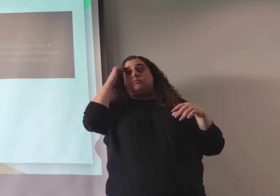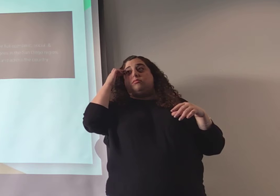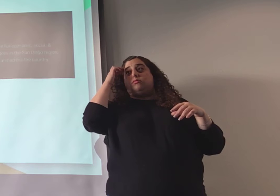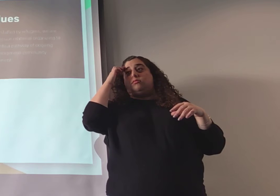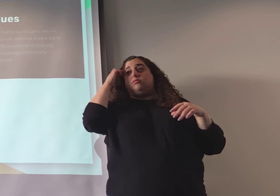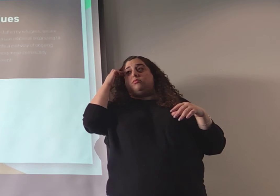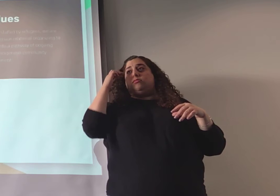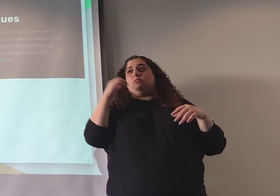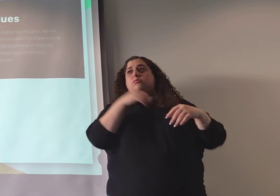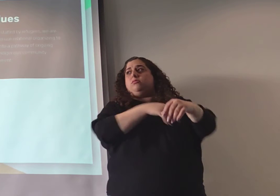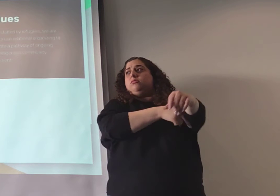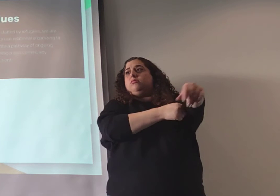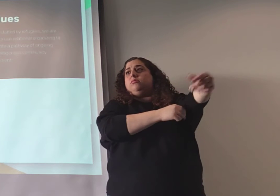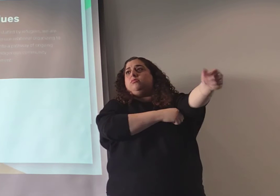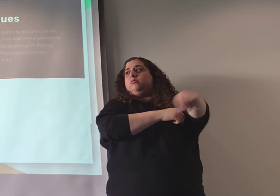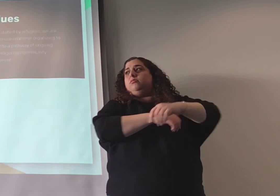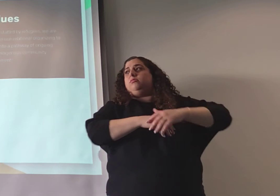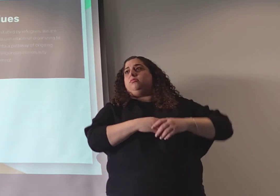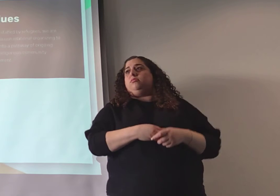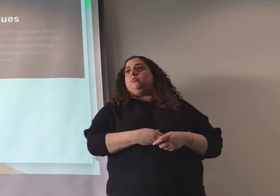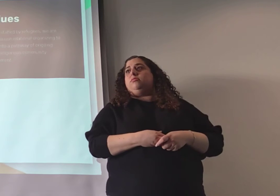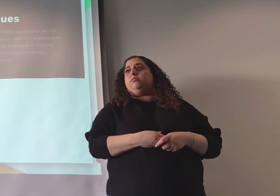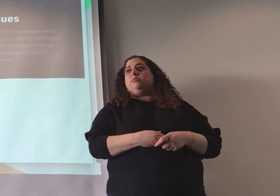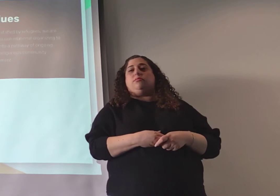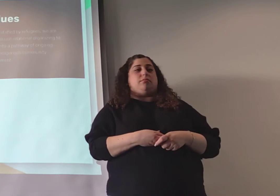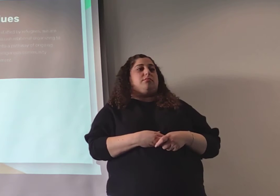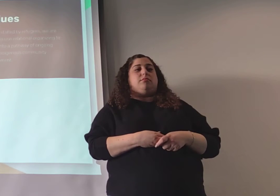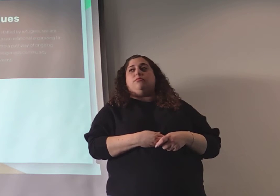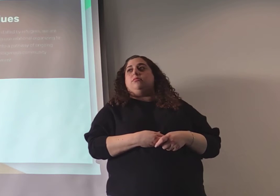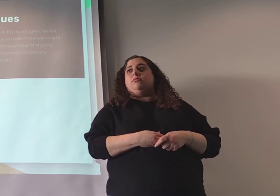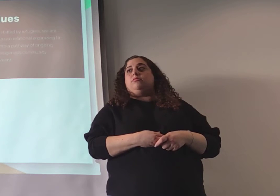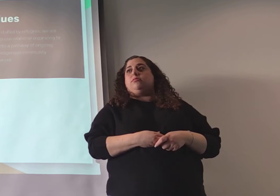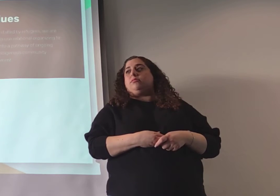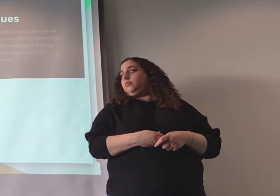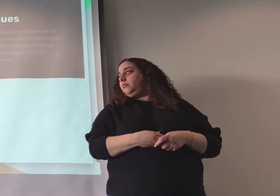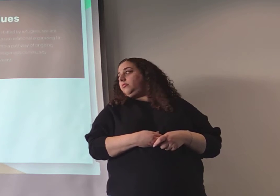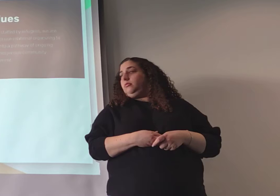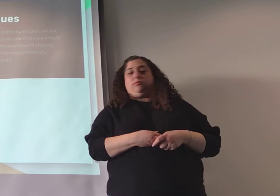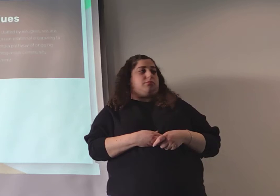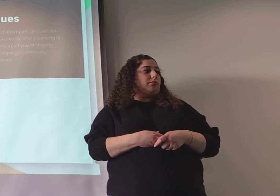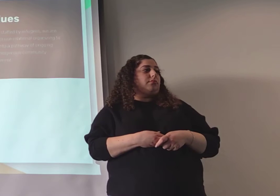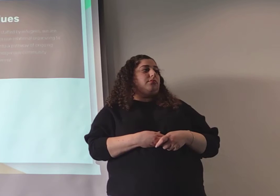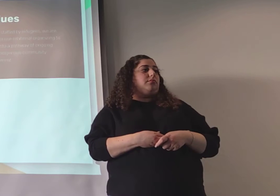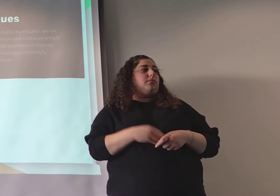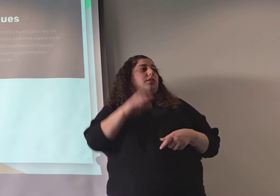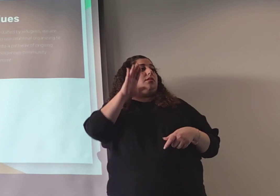This has been founded and led by refugees.